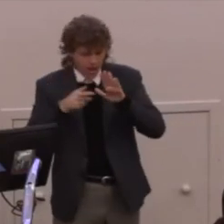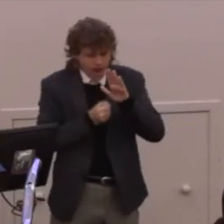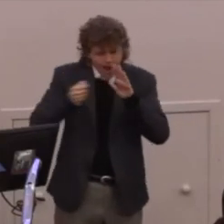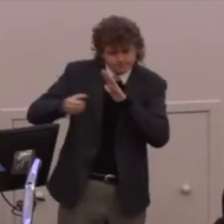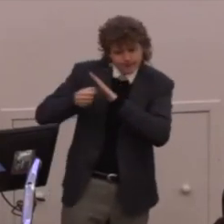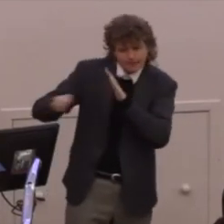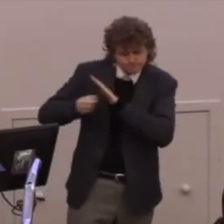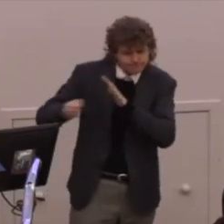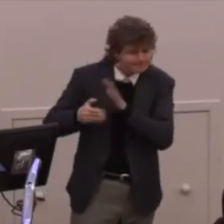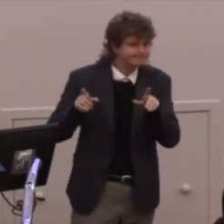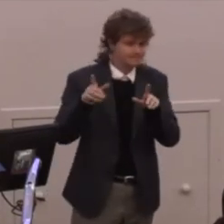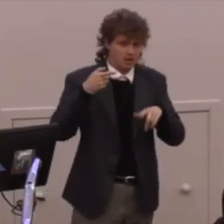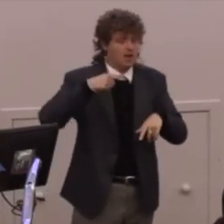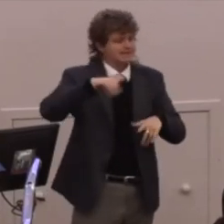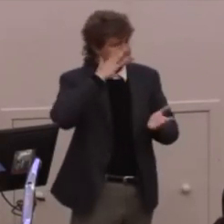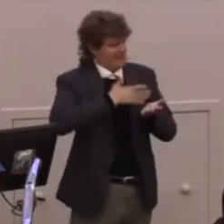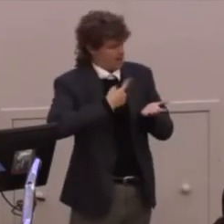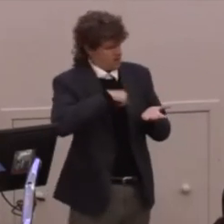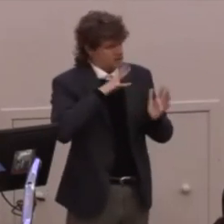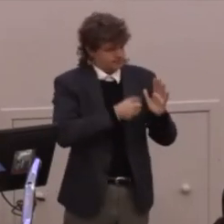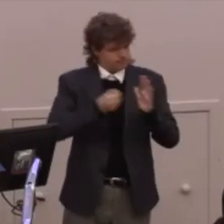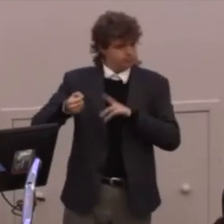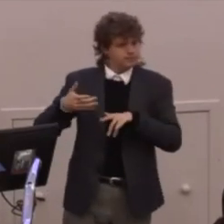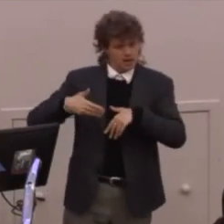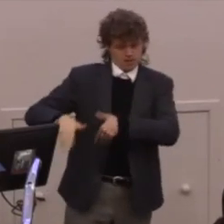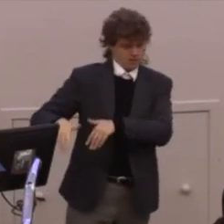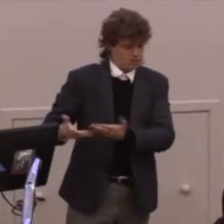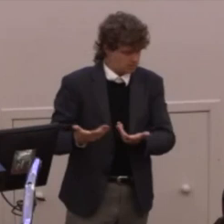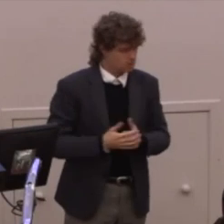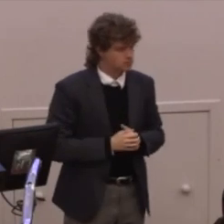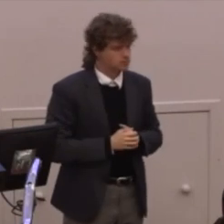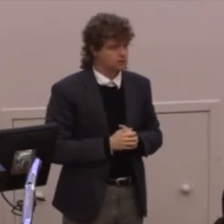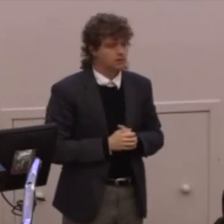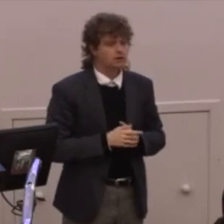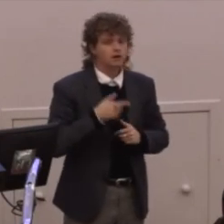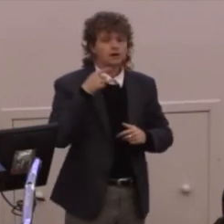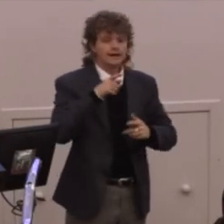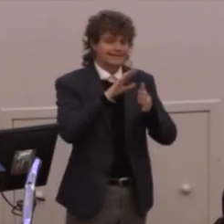and neighbourhoods, specifically assigned to us. This is continual institutionalisation